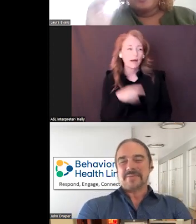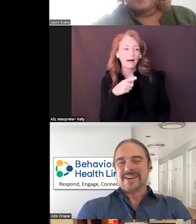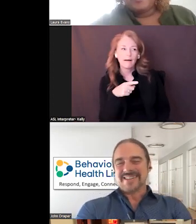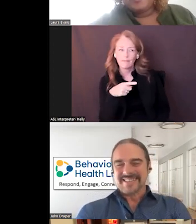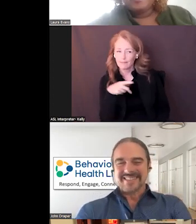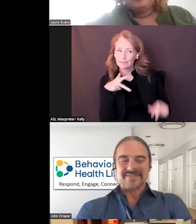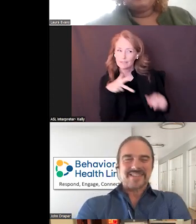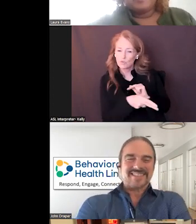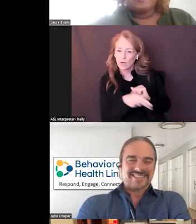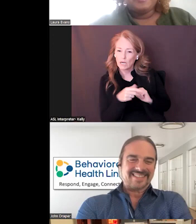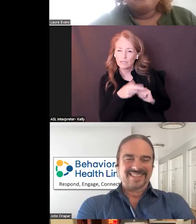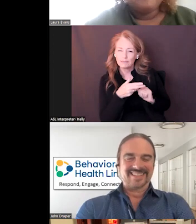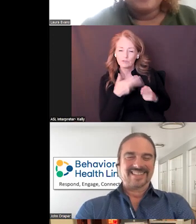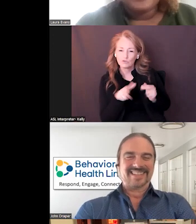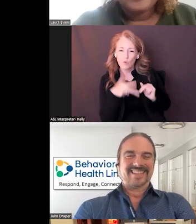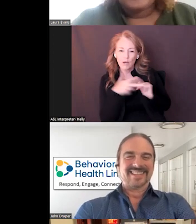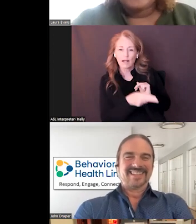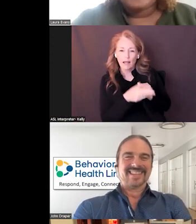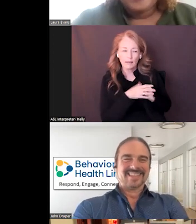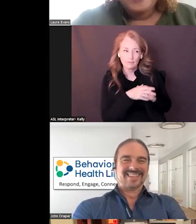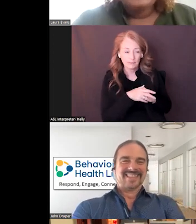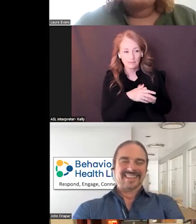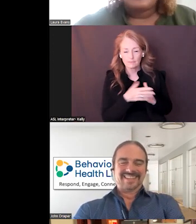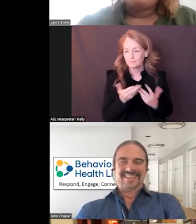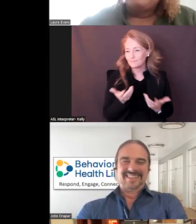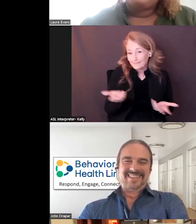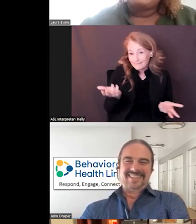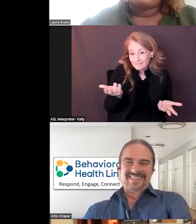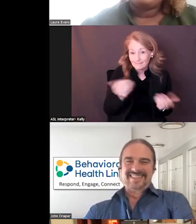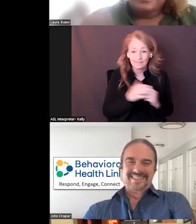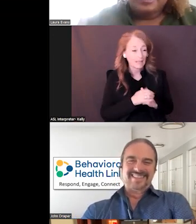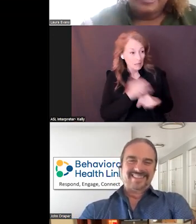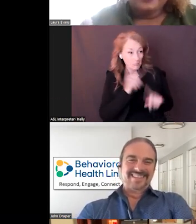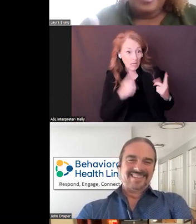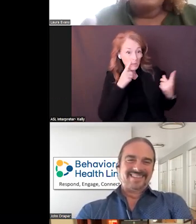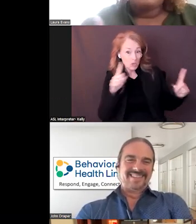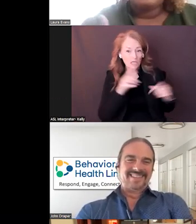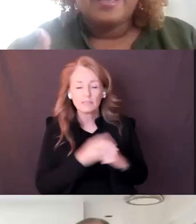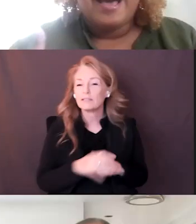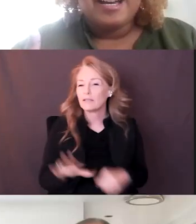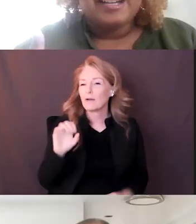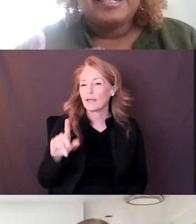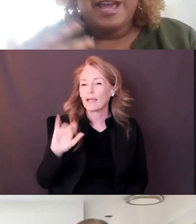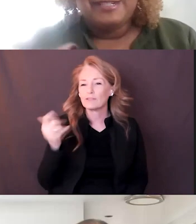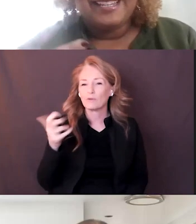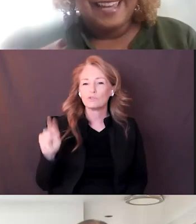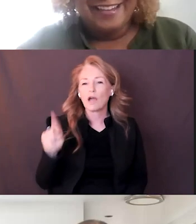THAT IS A SHORTCUT. IT WORKS. IT WORKED. JOHN, WE WILL BRING YOU BACK NEXT WEEK AND ATTEMPT AGAIN.